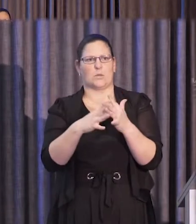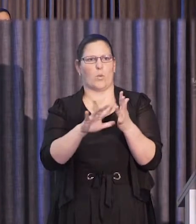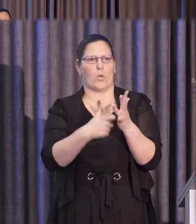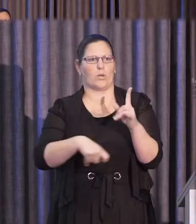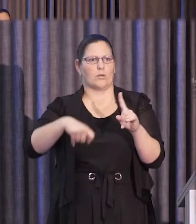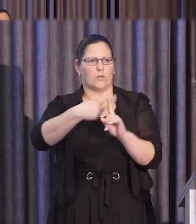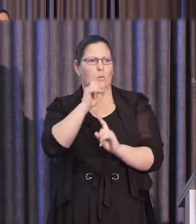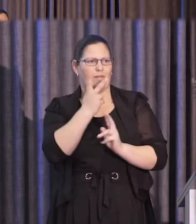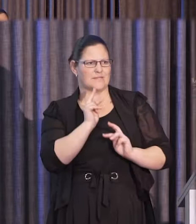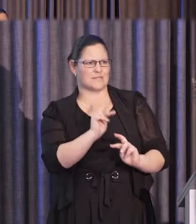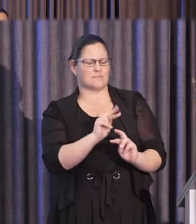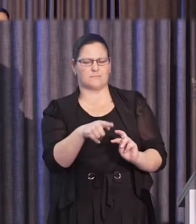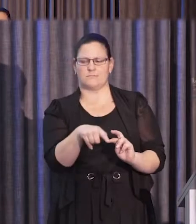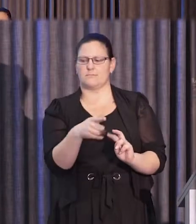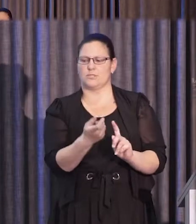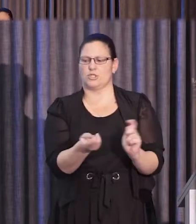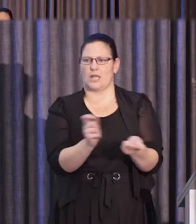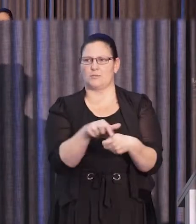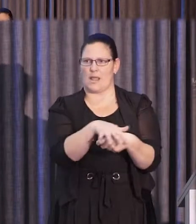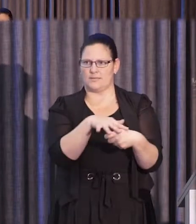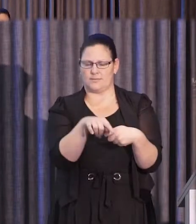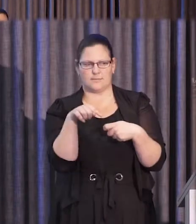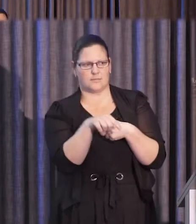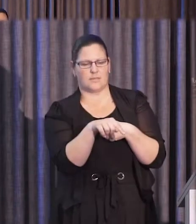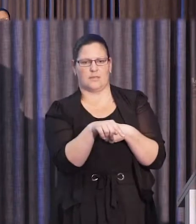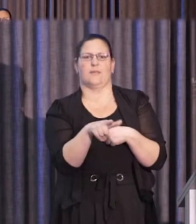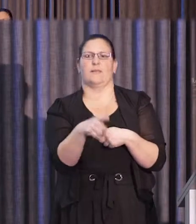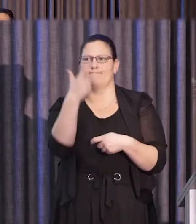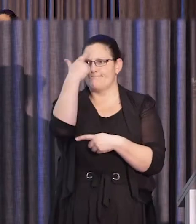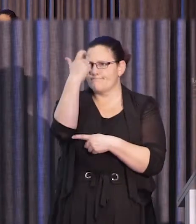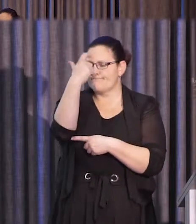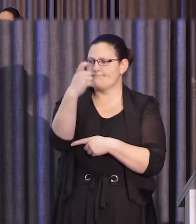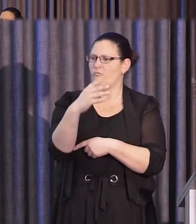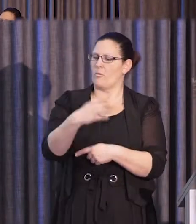around the Changing Places Network. And that's an initiative that the government has been